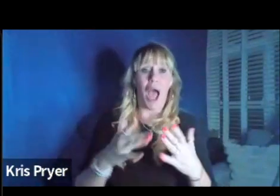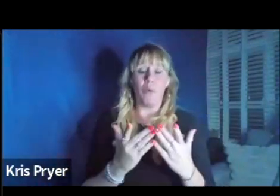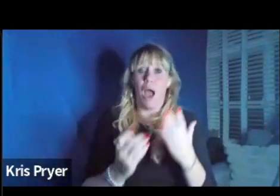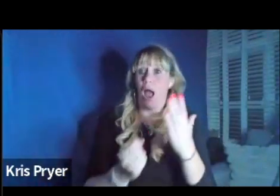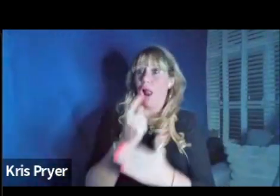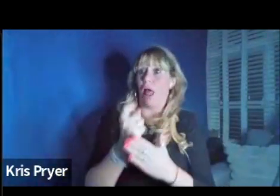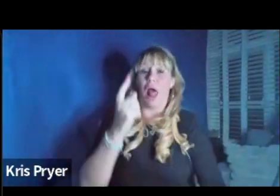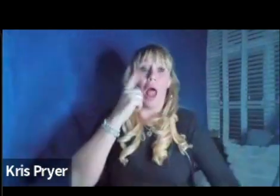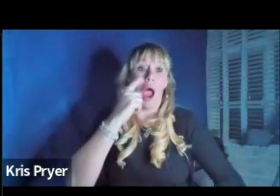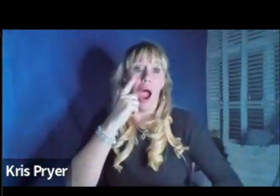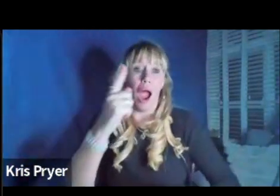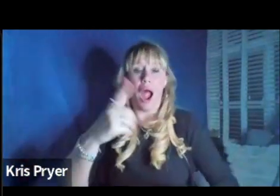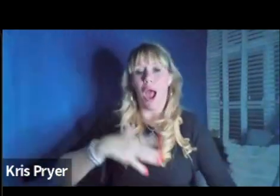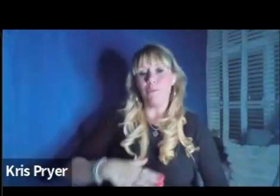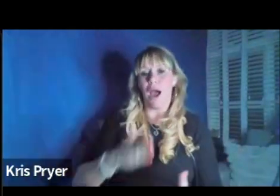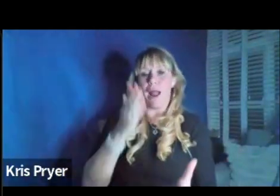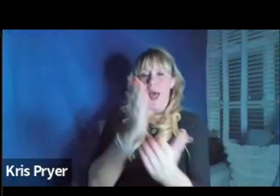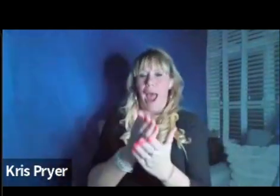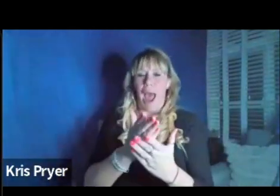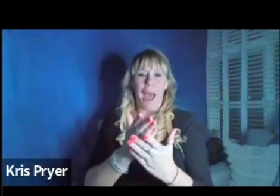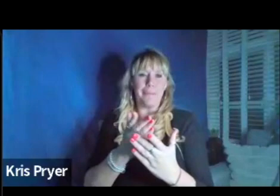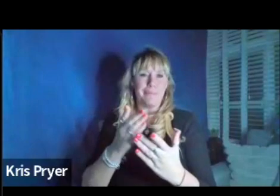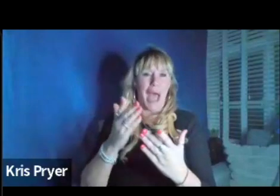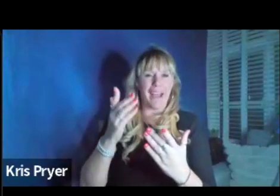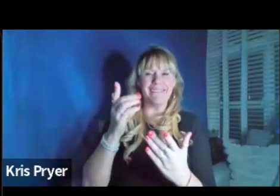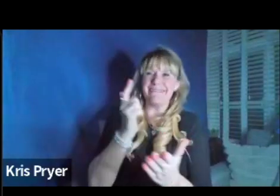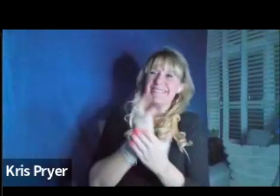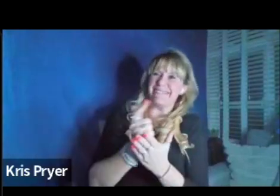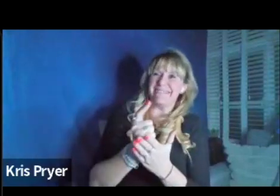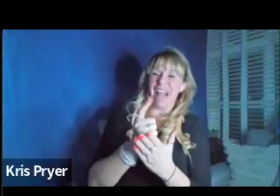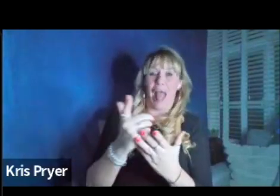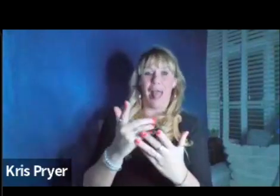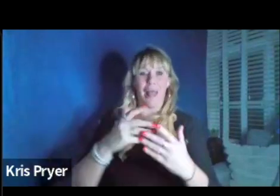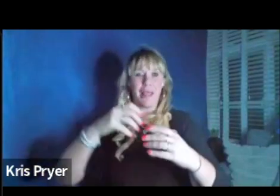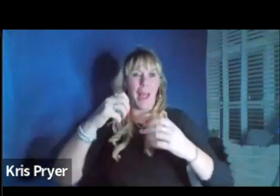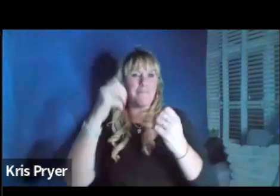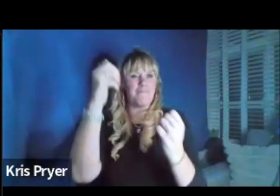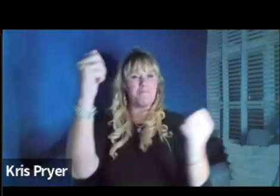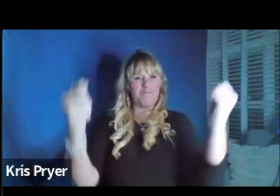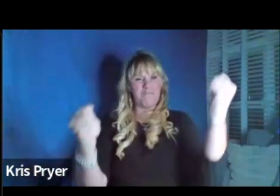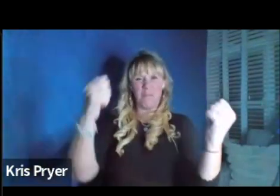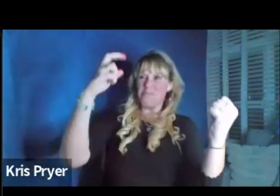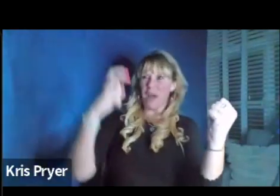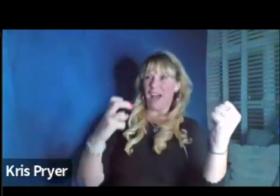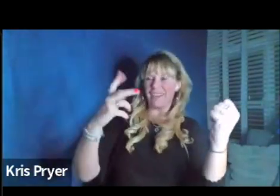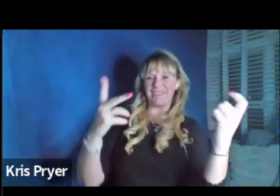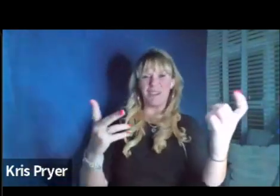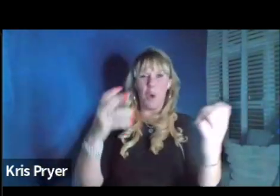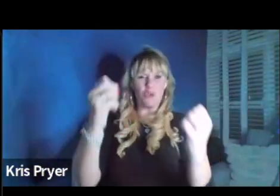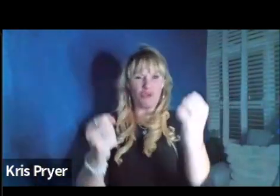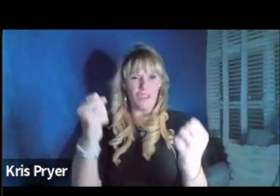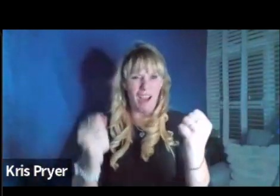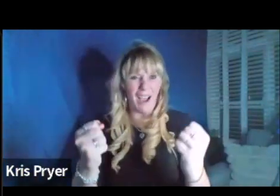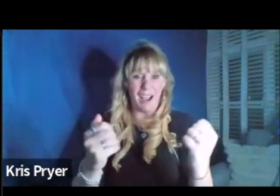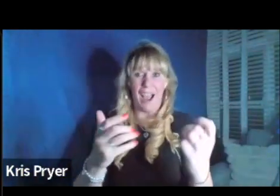Call me old fashioned but I know what I like